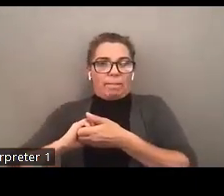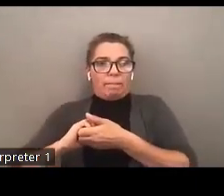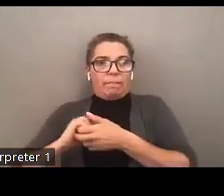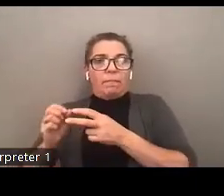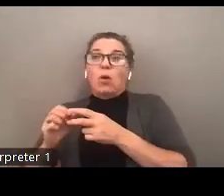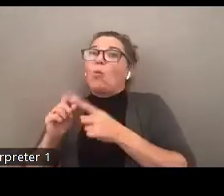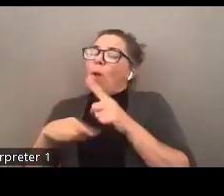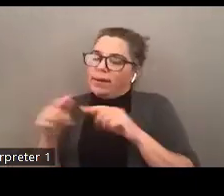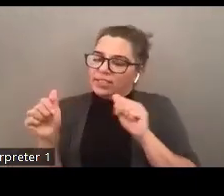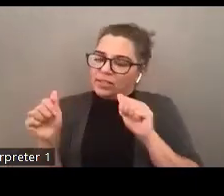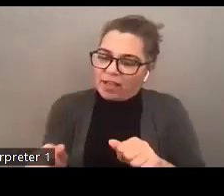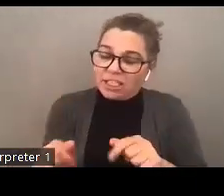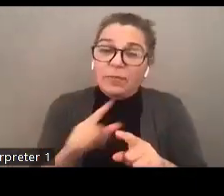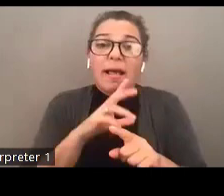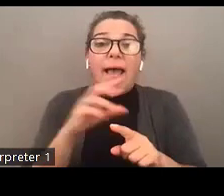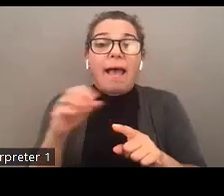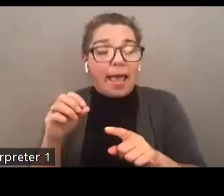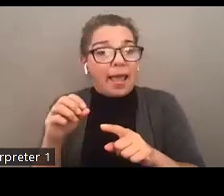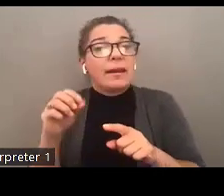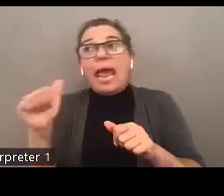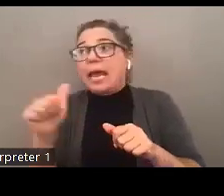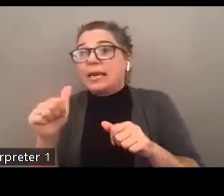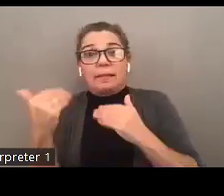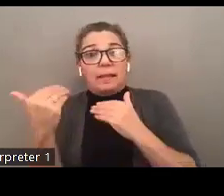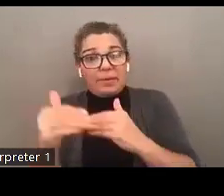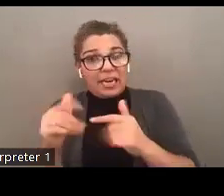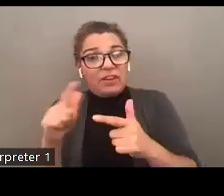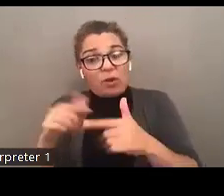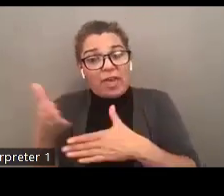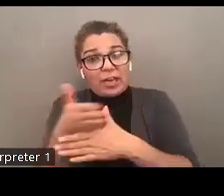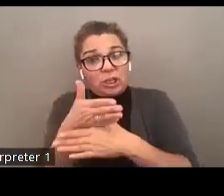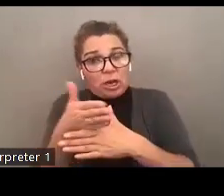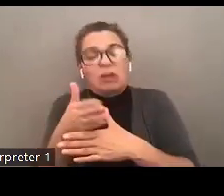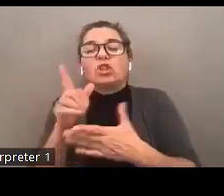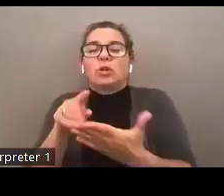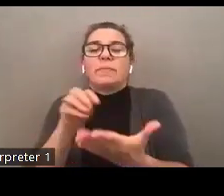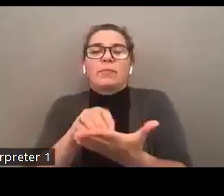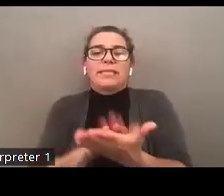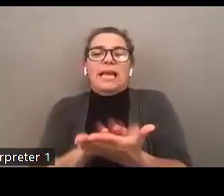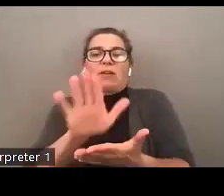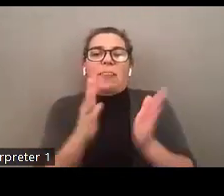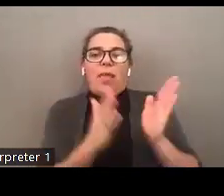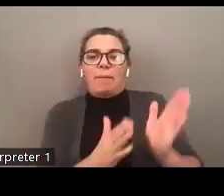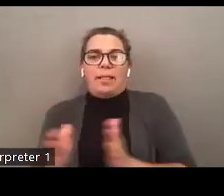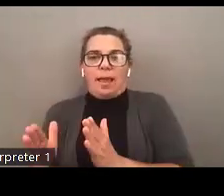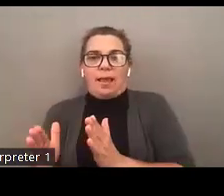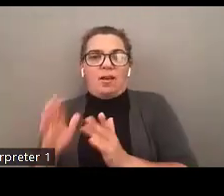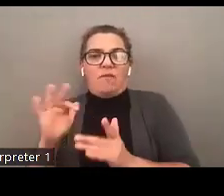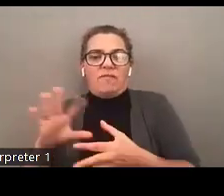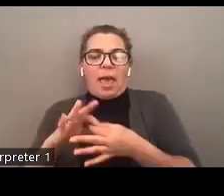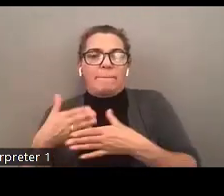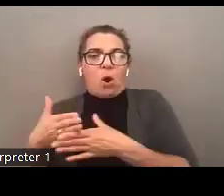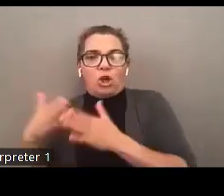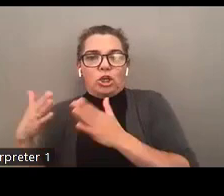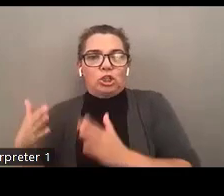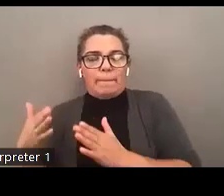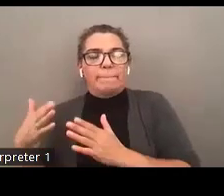and any limitations to sharing should be described in plans. In other cases, providers of materials or data